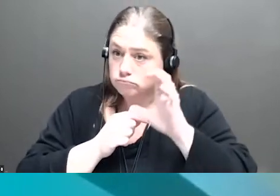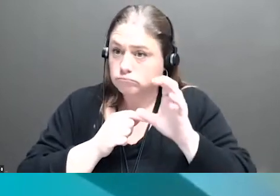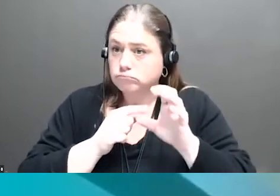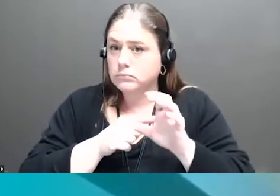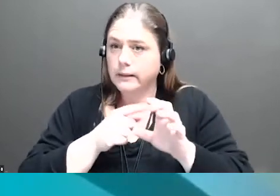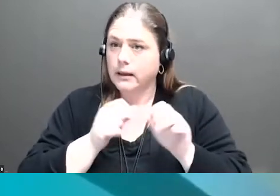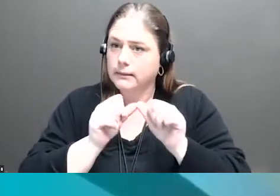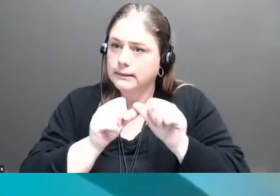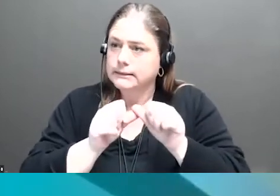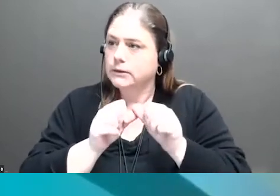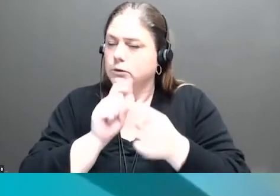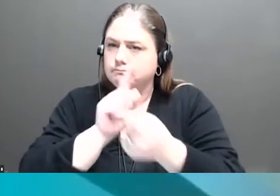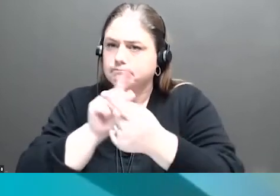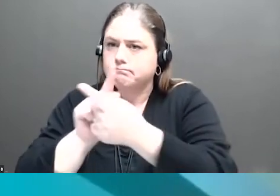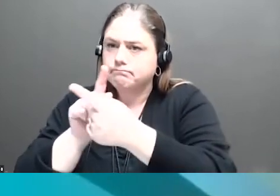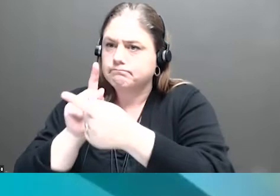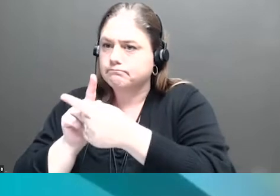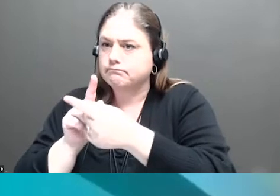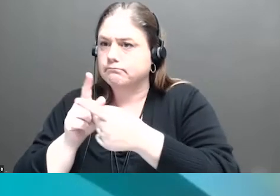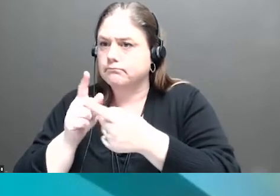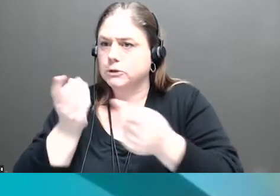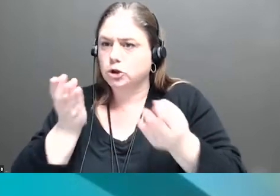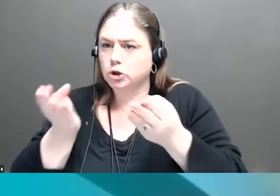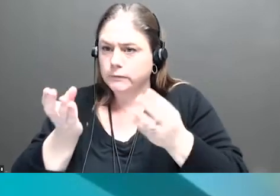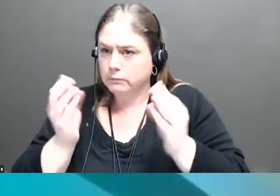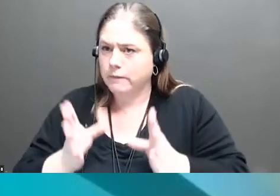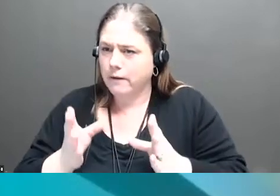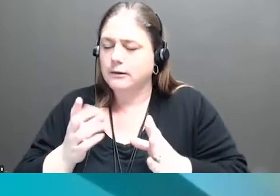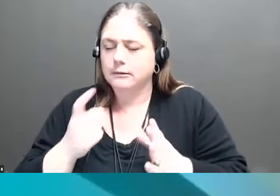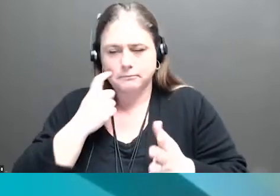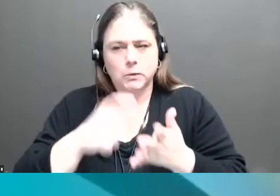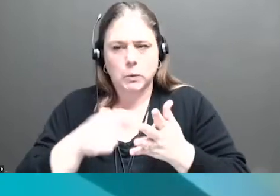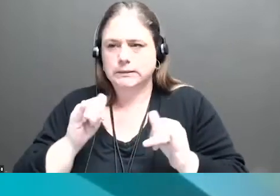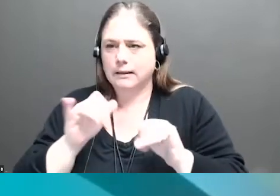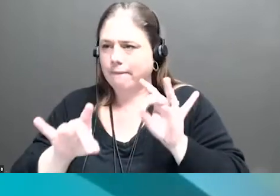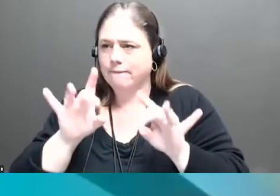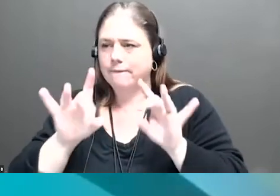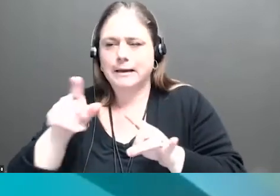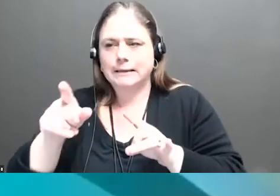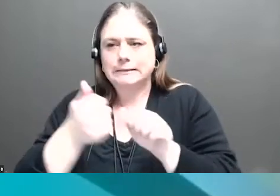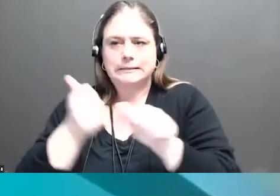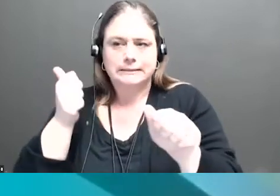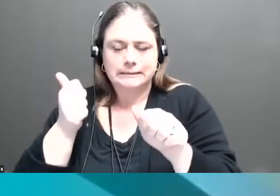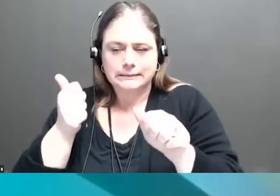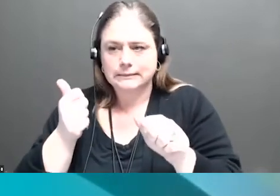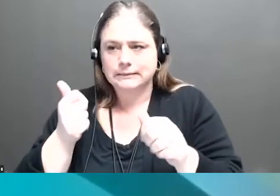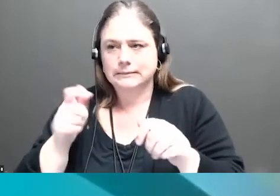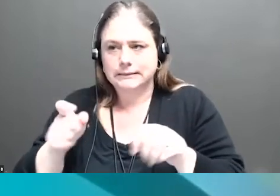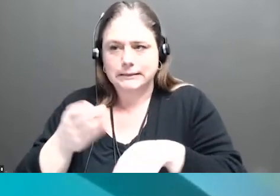gaps in the service. For example, even though the employment service providers are supposed to serve